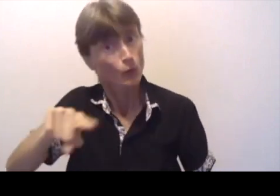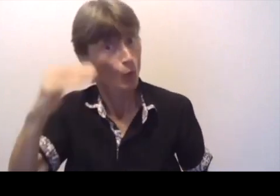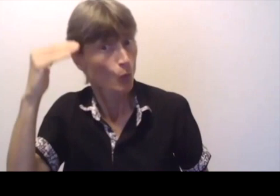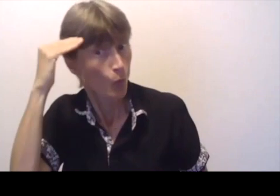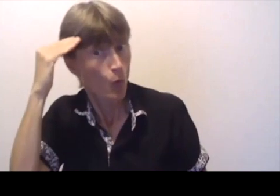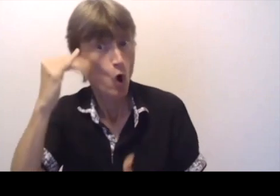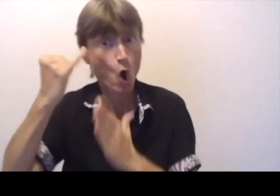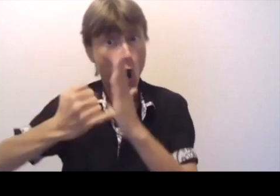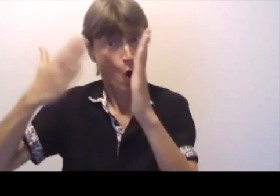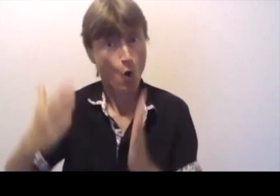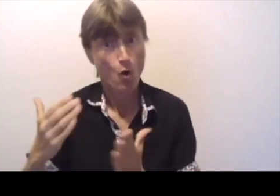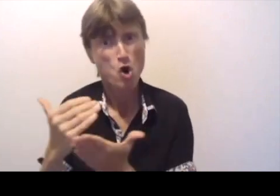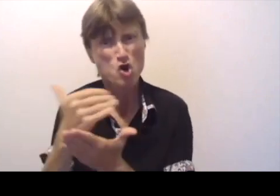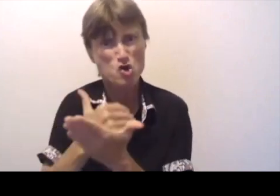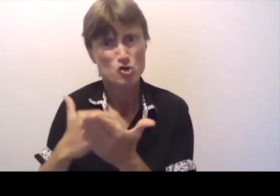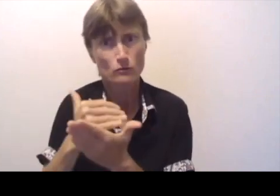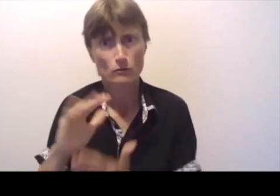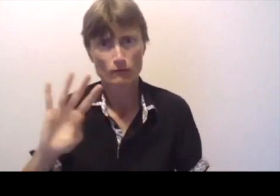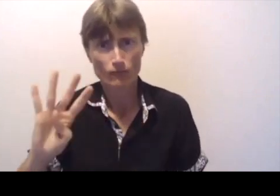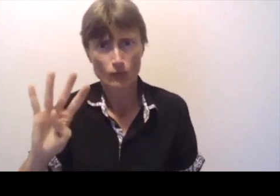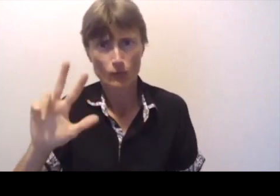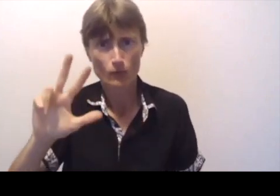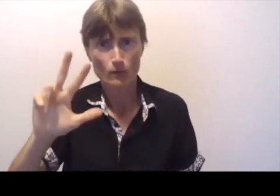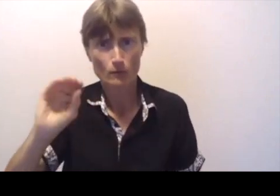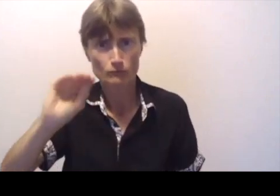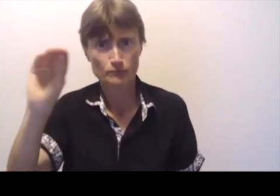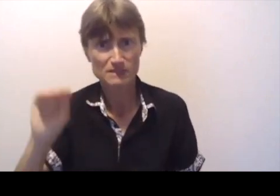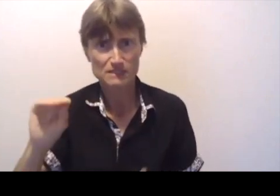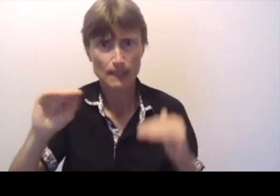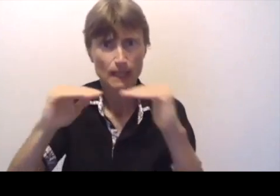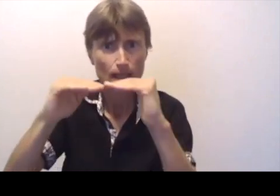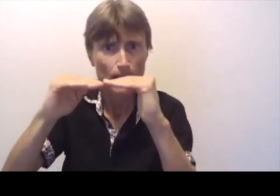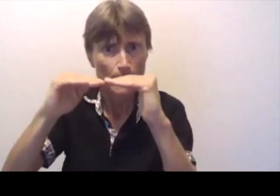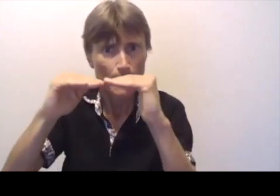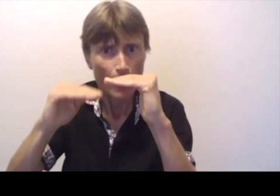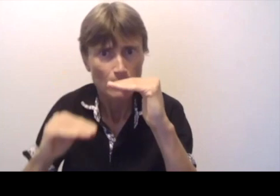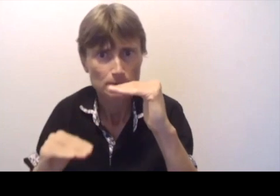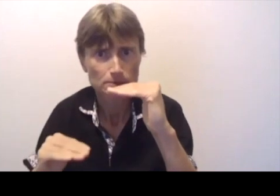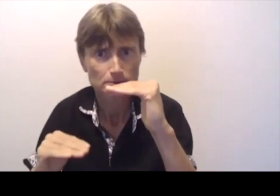43 less than the general labor this is why we're making this case the